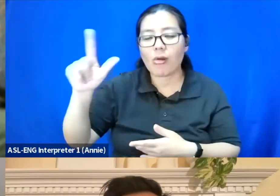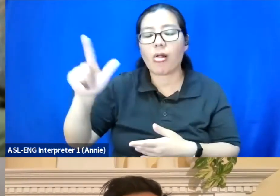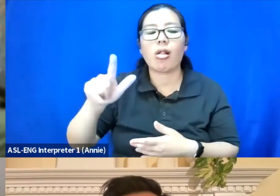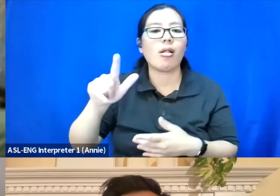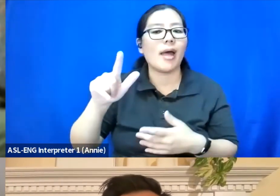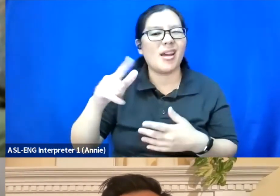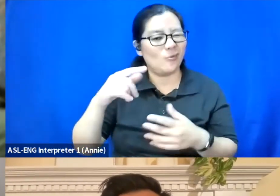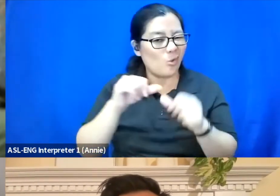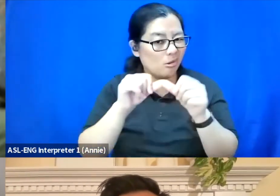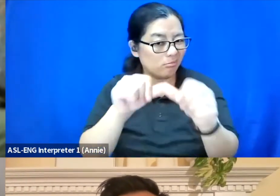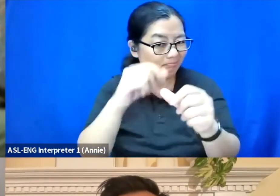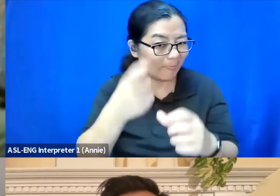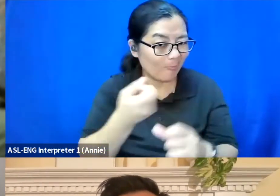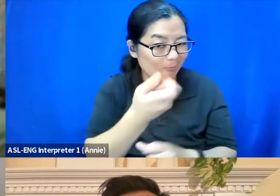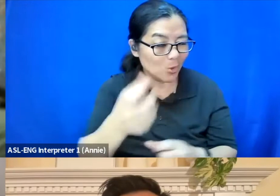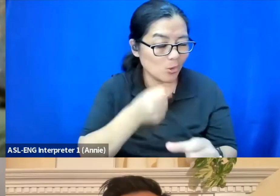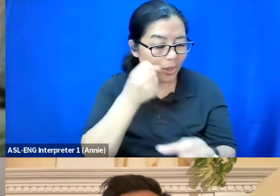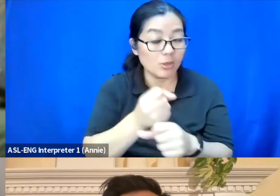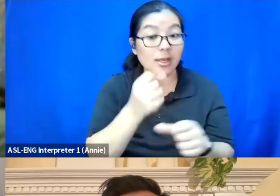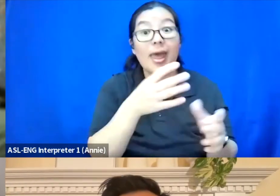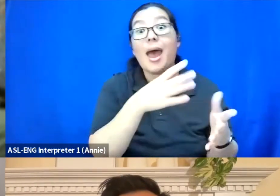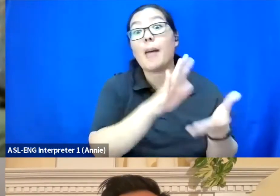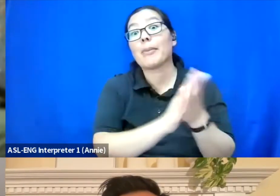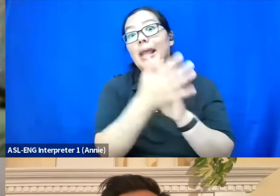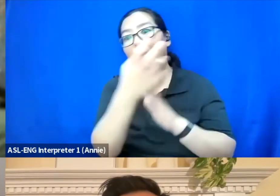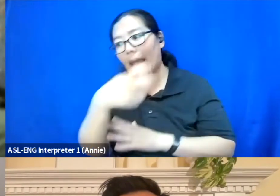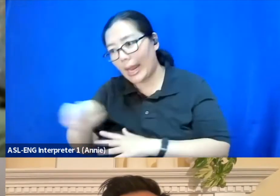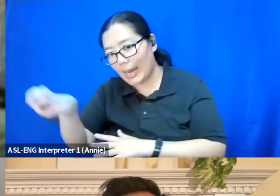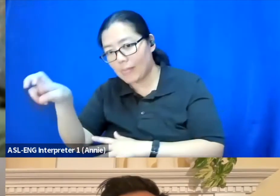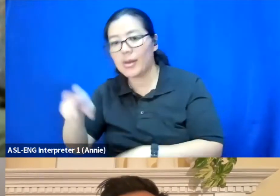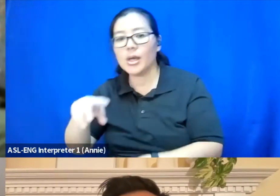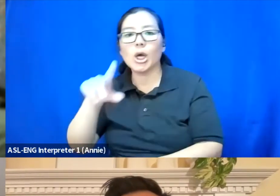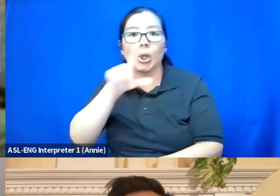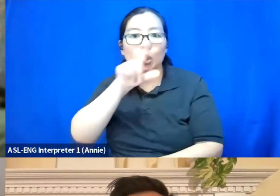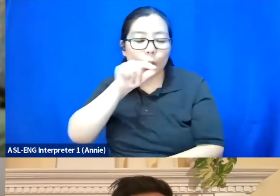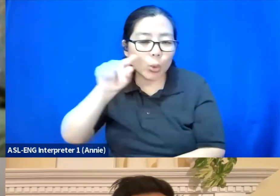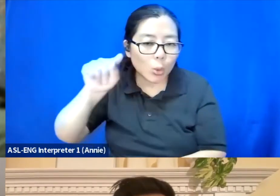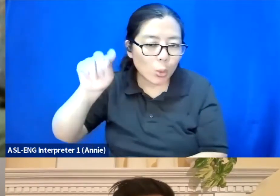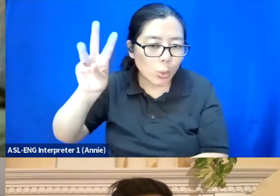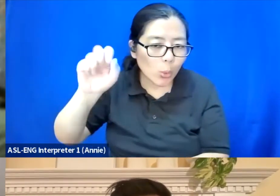whether it's queer community, whether it's, you know, community --